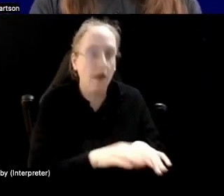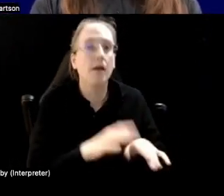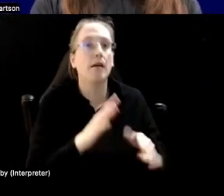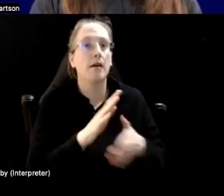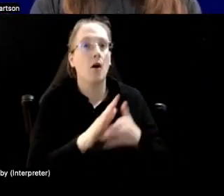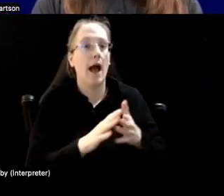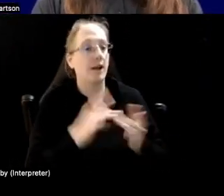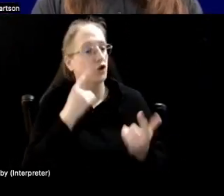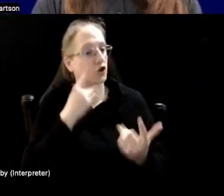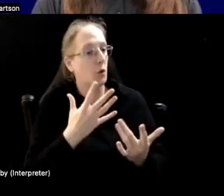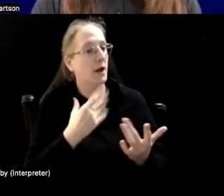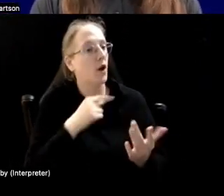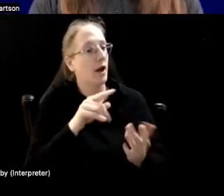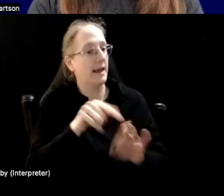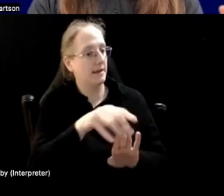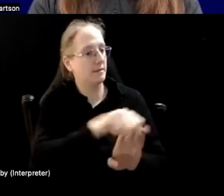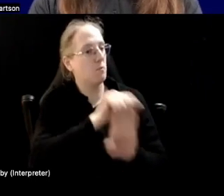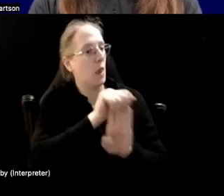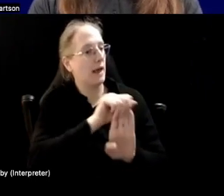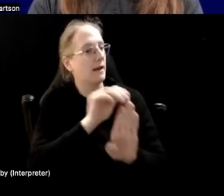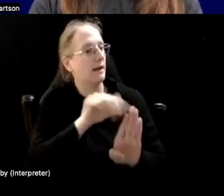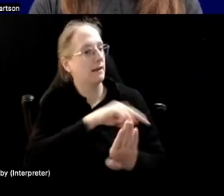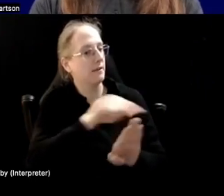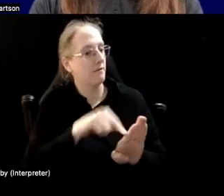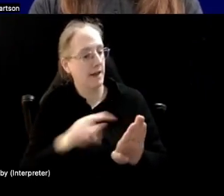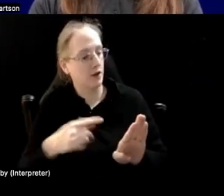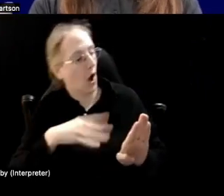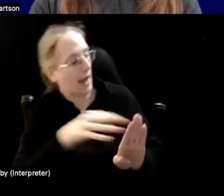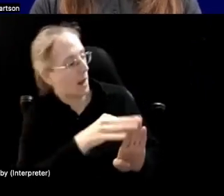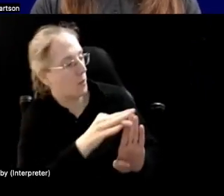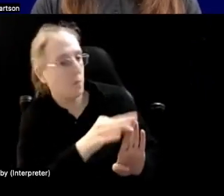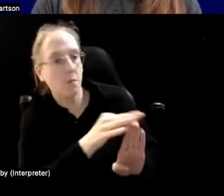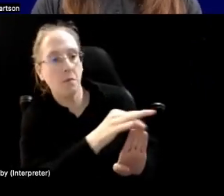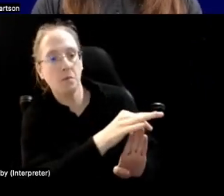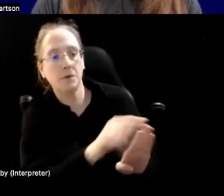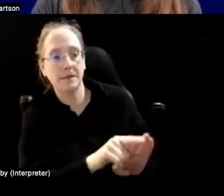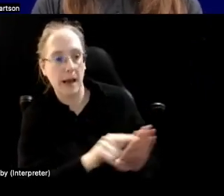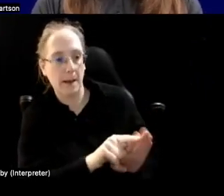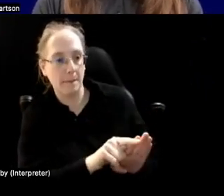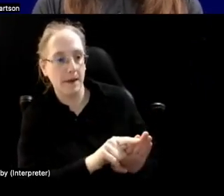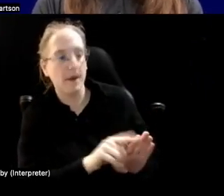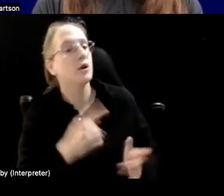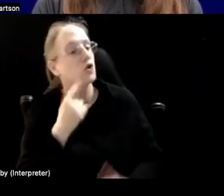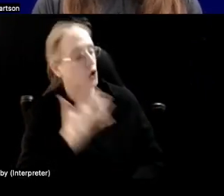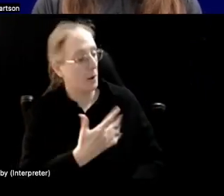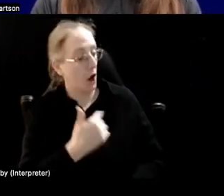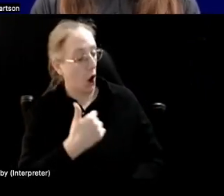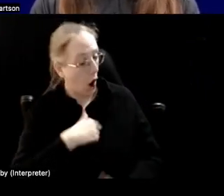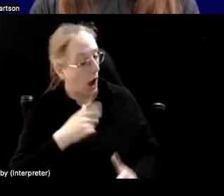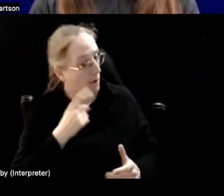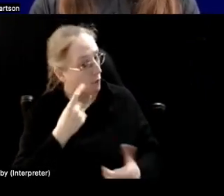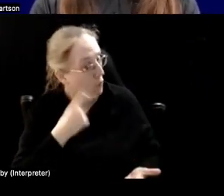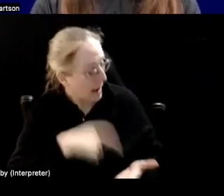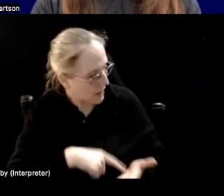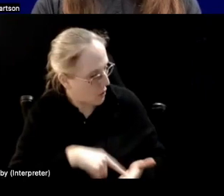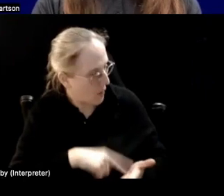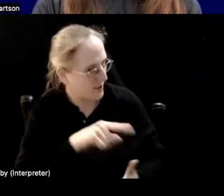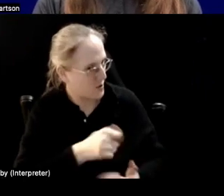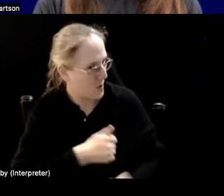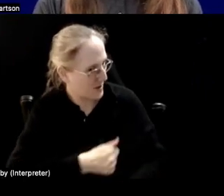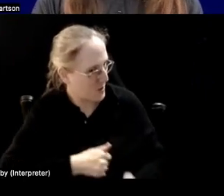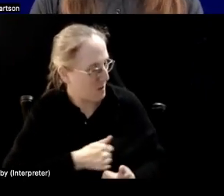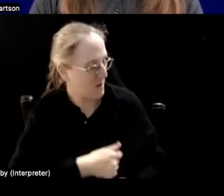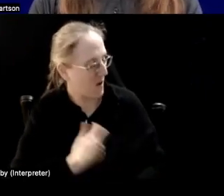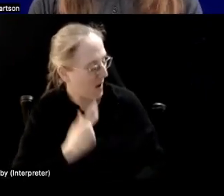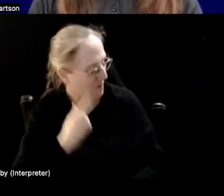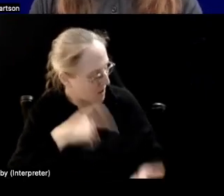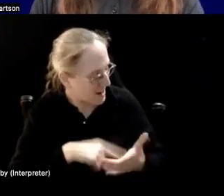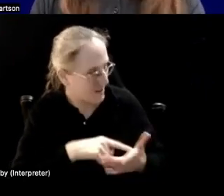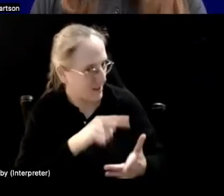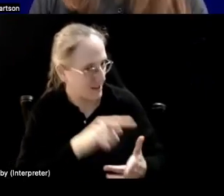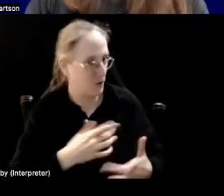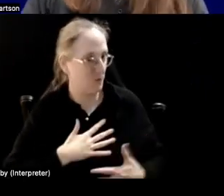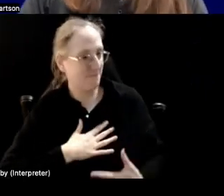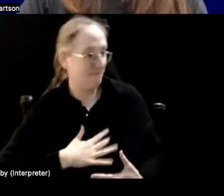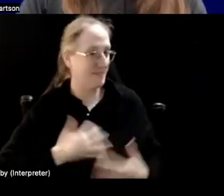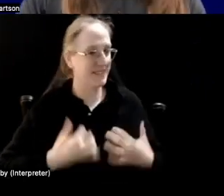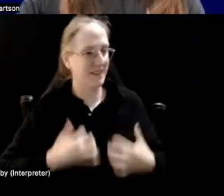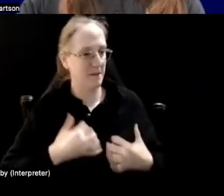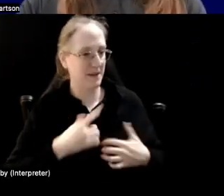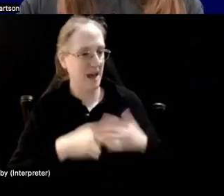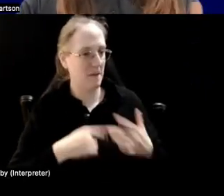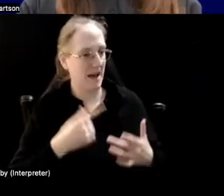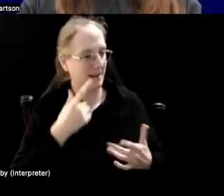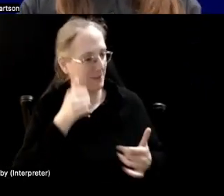"I have noticed your surprise or your joy about discovering your toes". If you're lying down